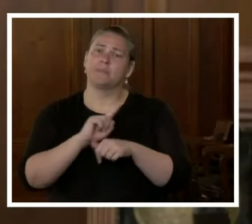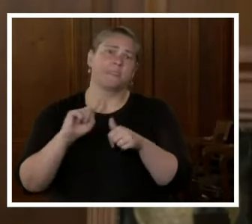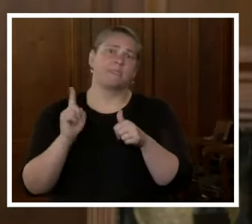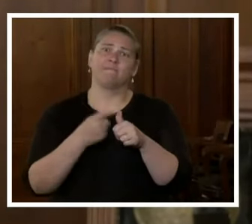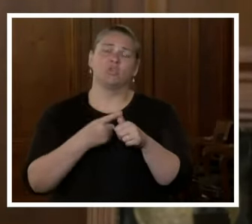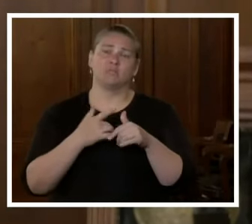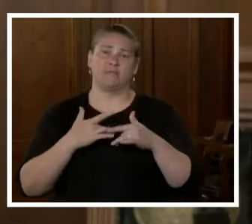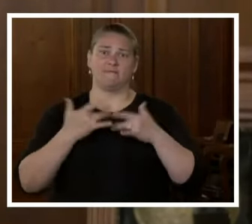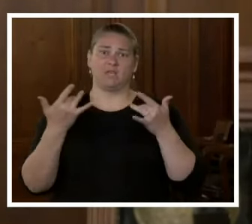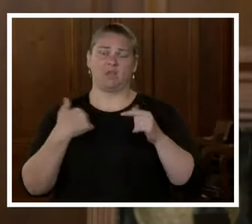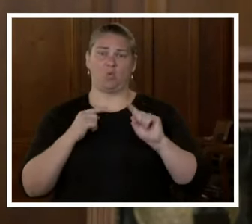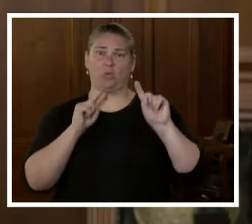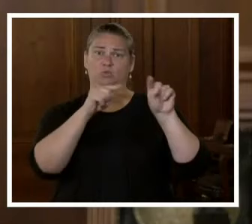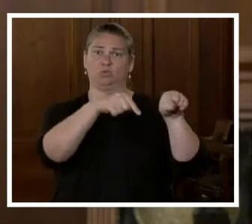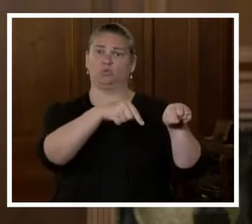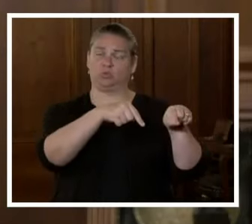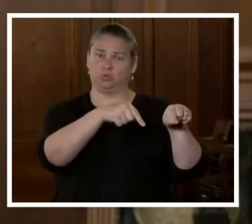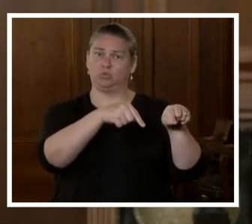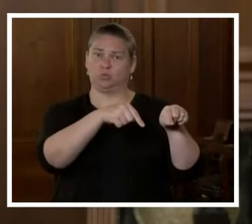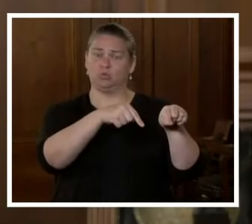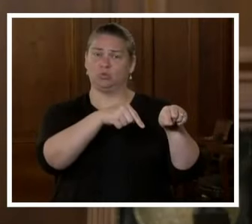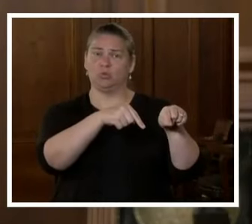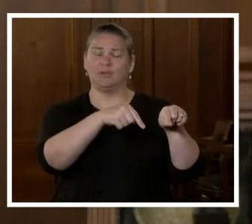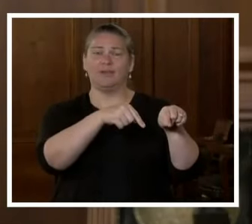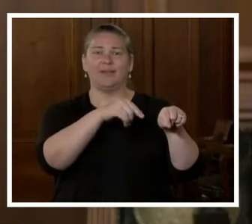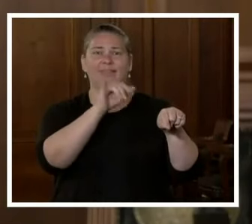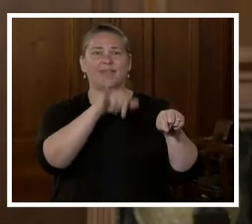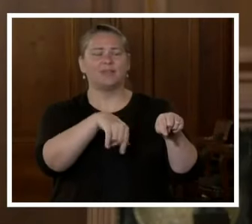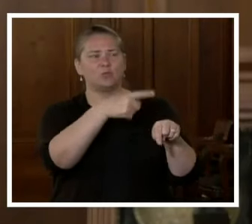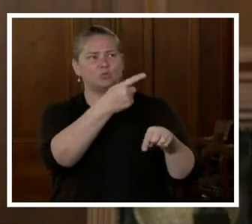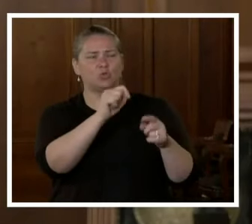THE ONE TODAY IS, OF COURSE, THE